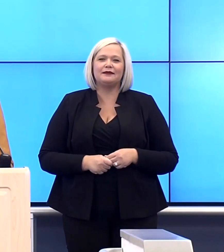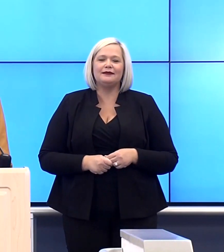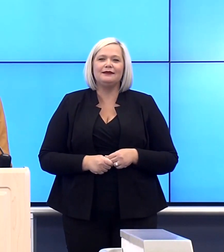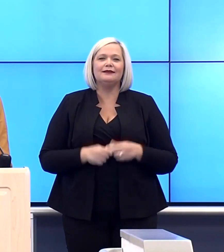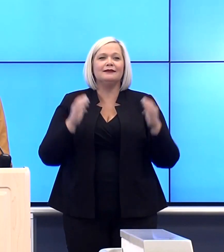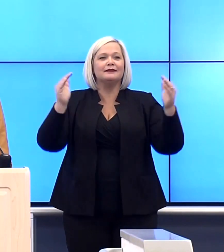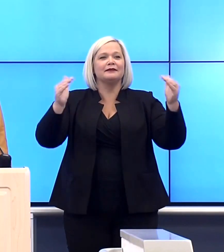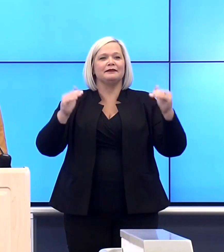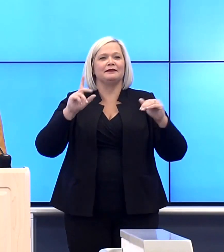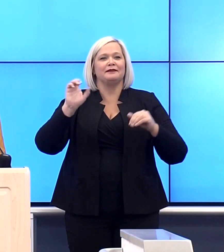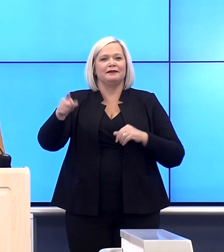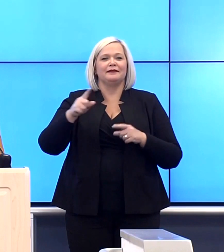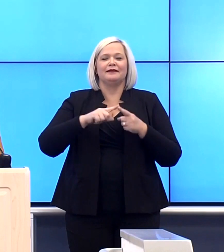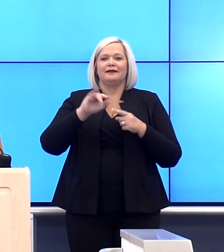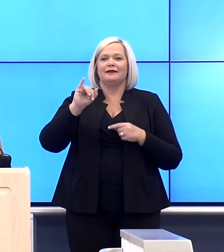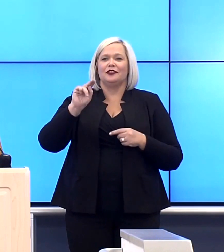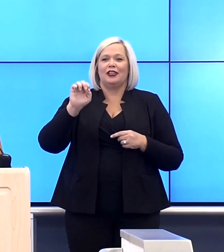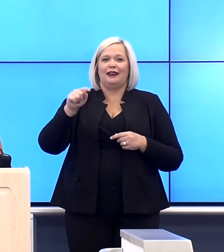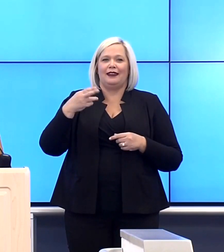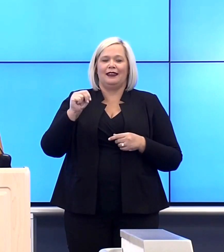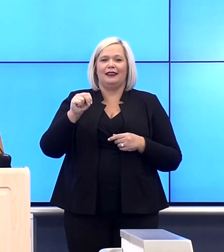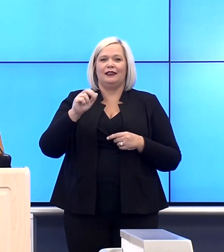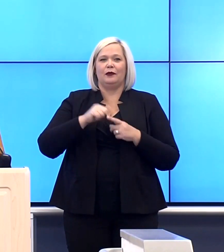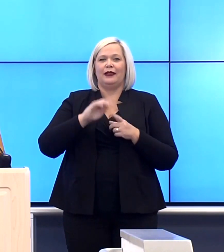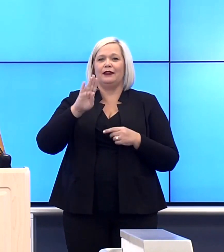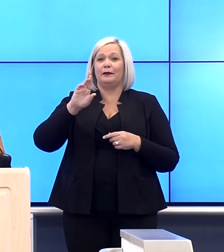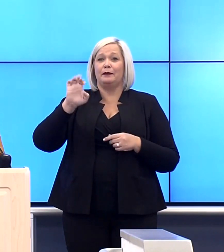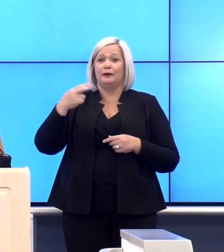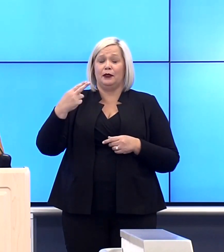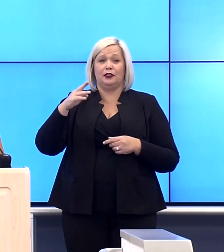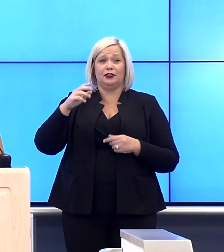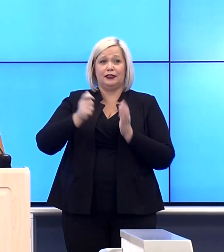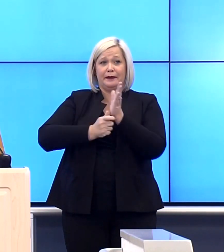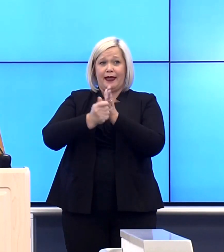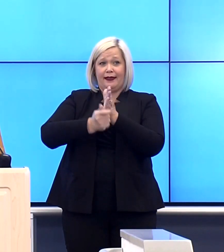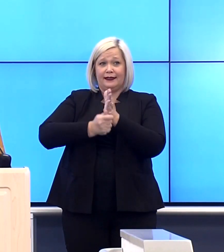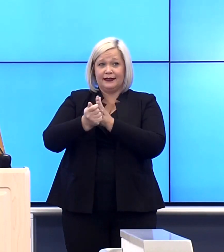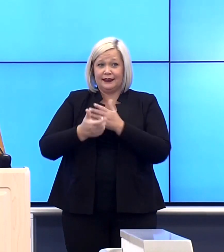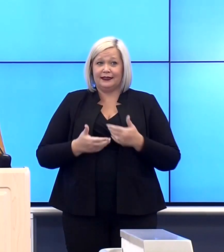GOOD? OKAY. OKAY. . . >> GREAT, GOVERNOR. GREAT, GOVERNOR. THE NEXT QUESTION WILL COME FROM